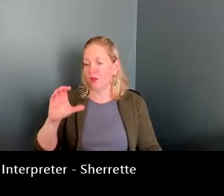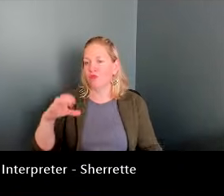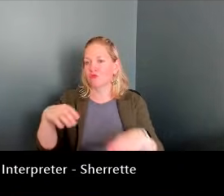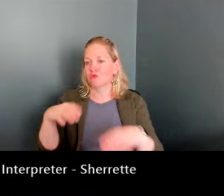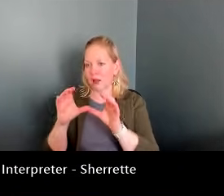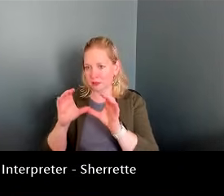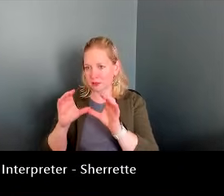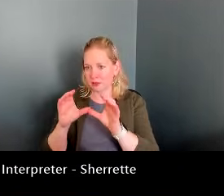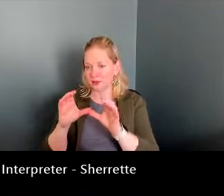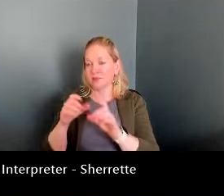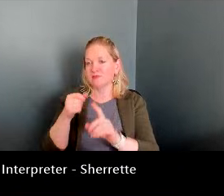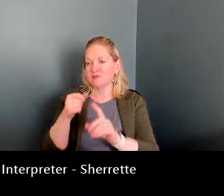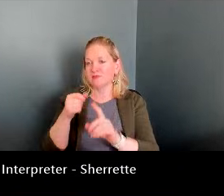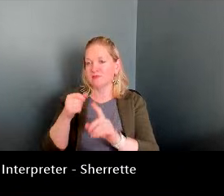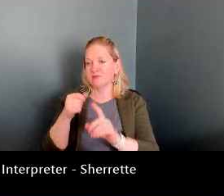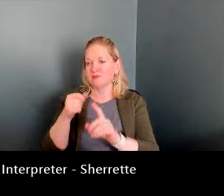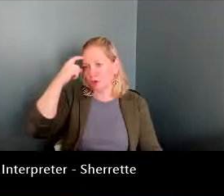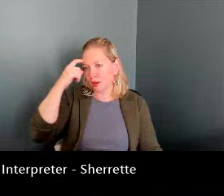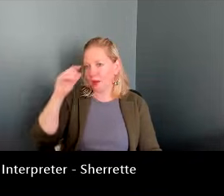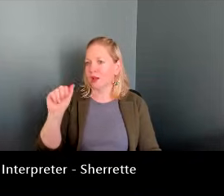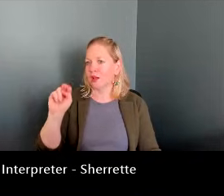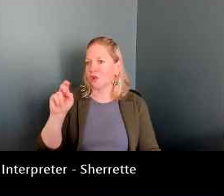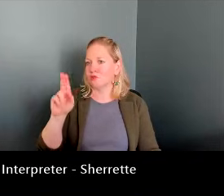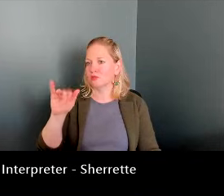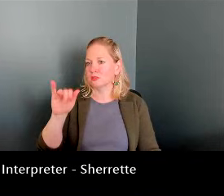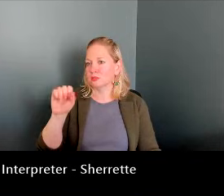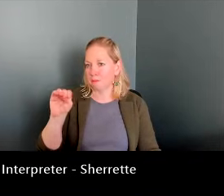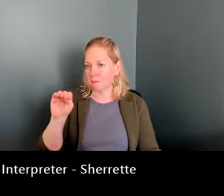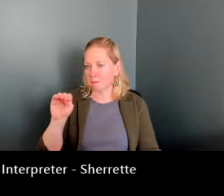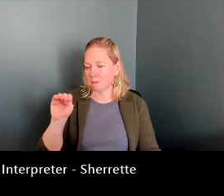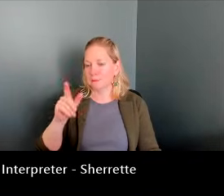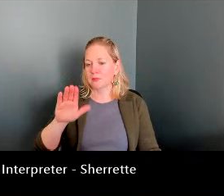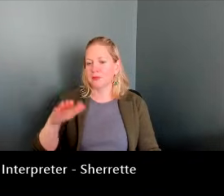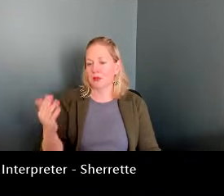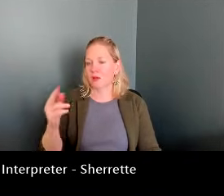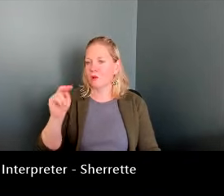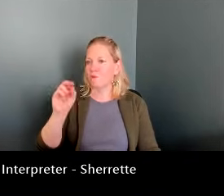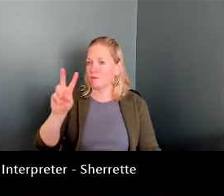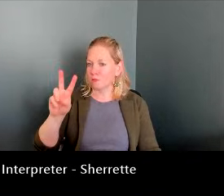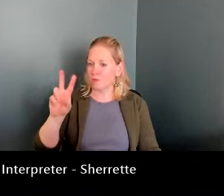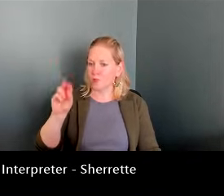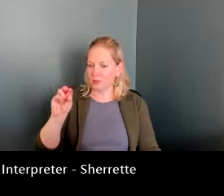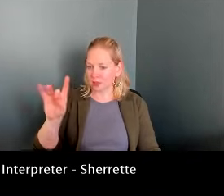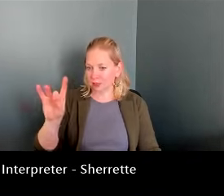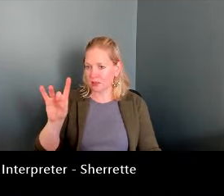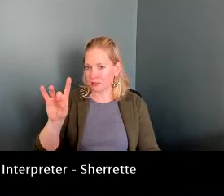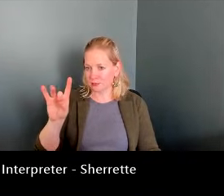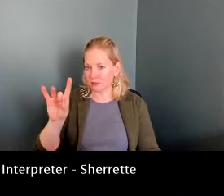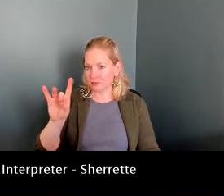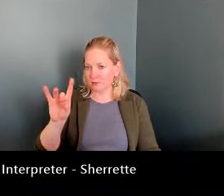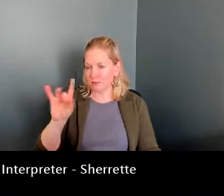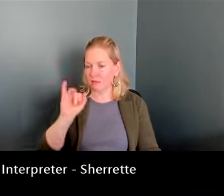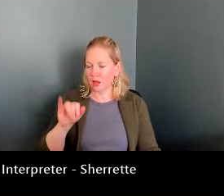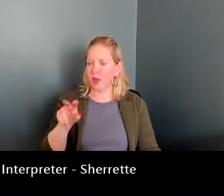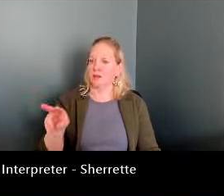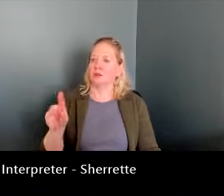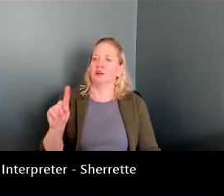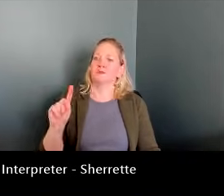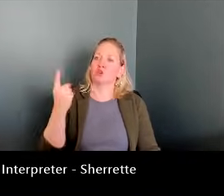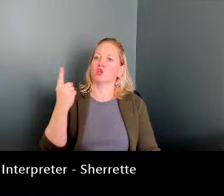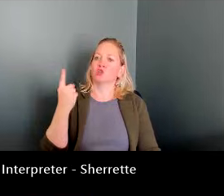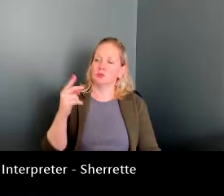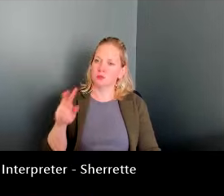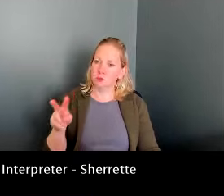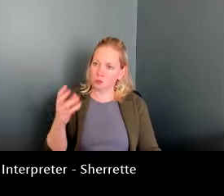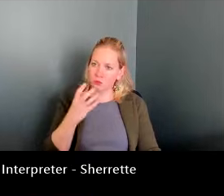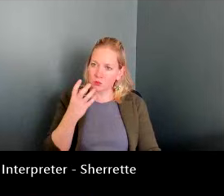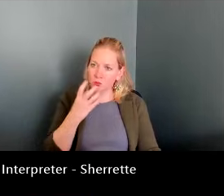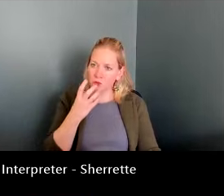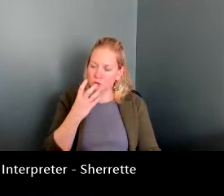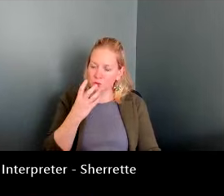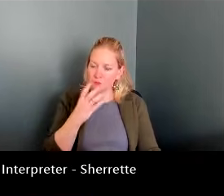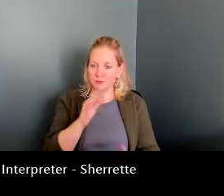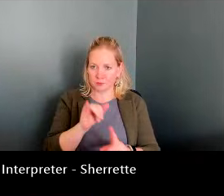brain aneurysm, and died, November of 2008. So, that was the first strike. Fast forward,